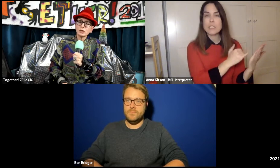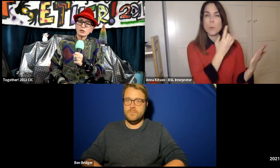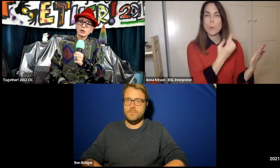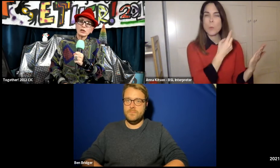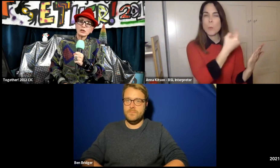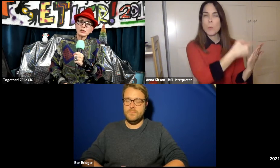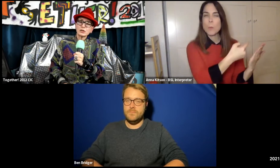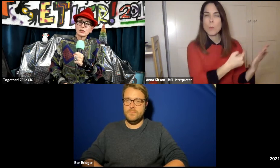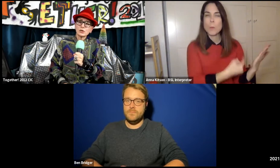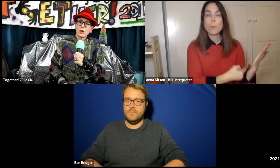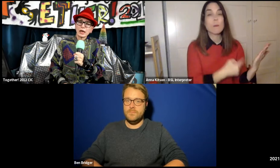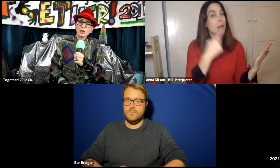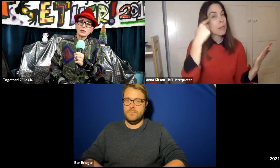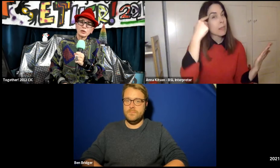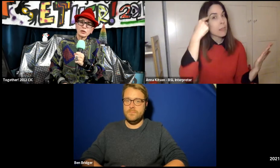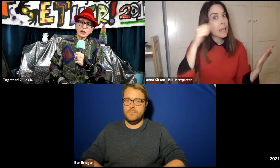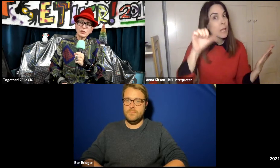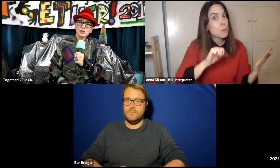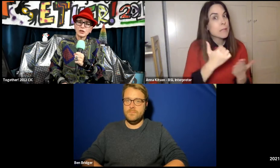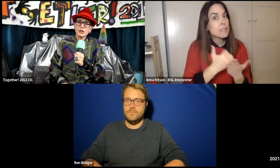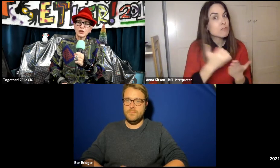great to have another guest in.